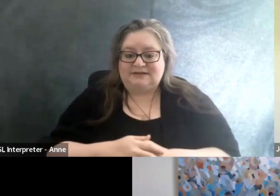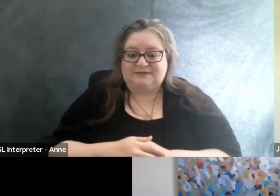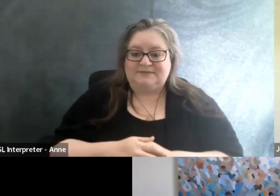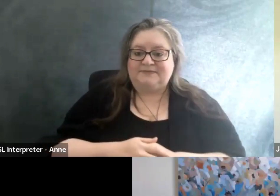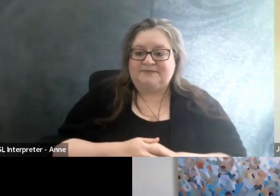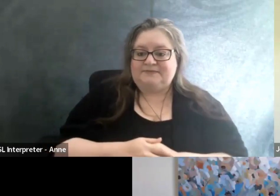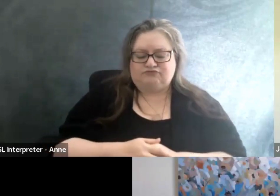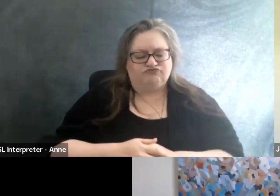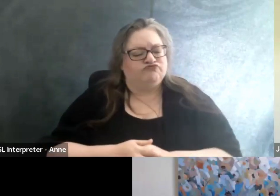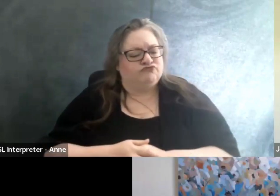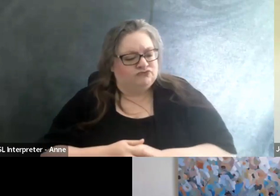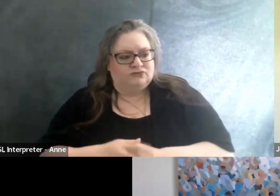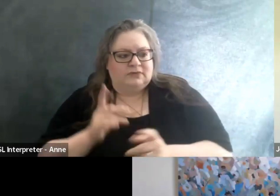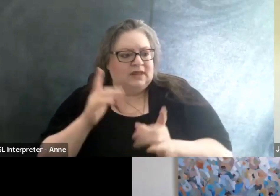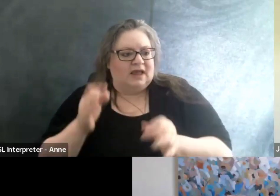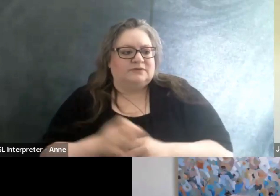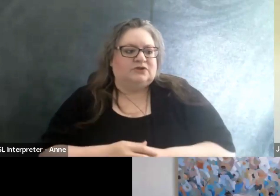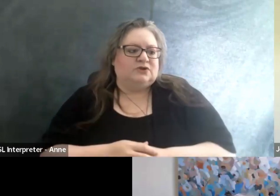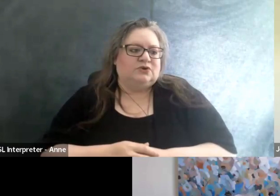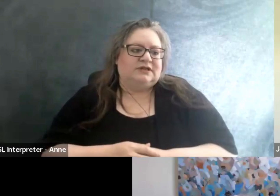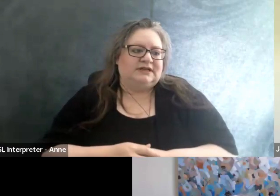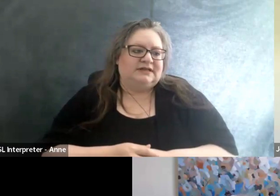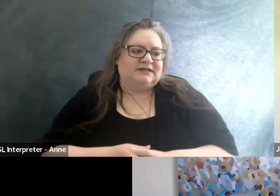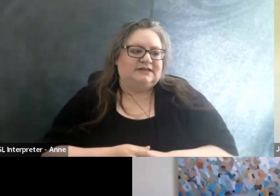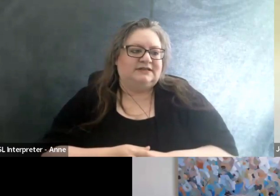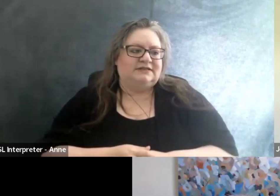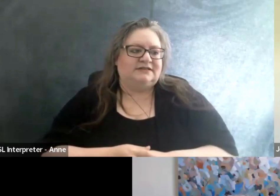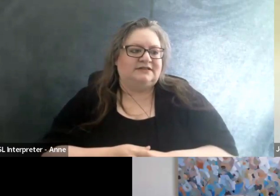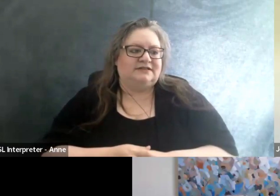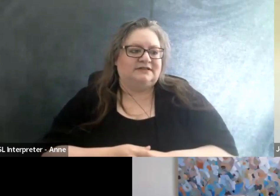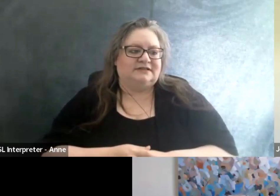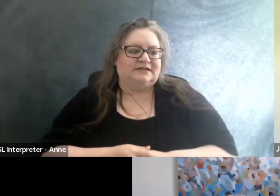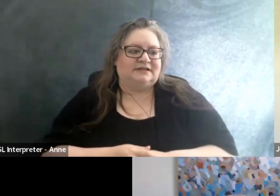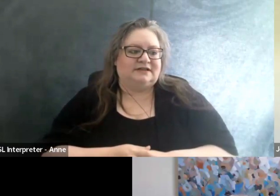John Corrigan: Absolutely, you know, I believe that screening